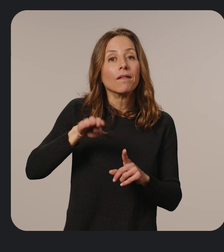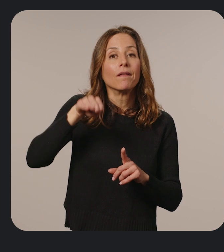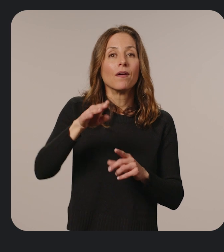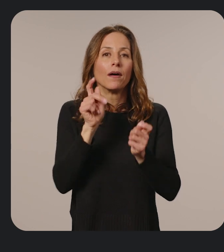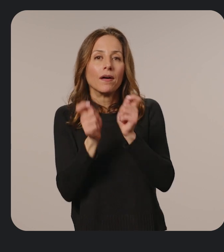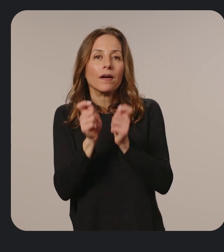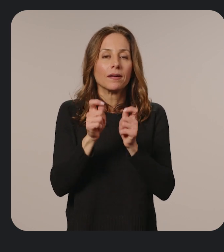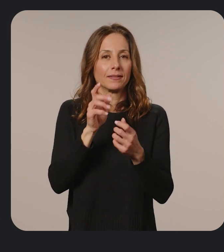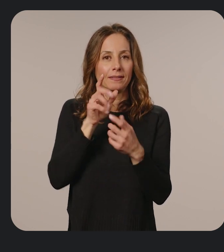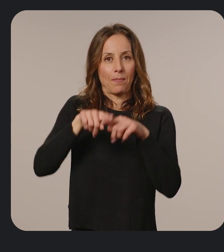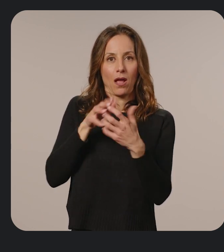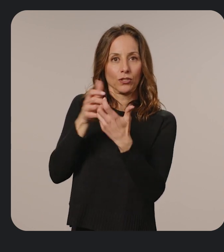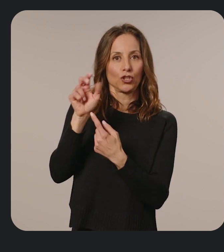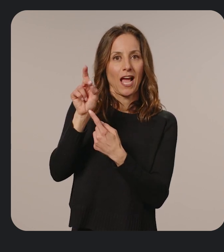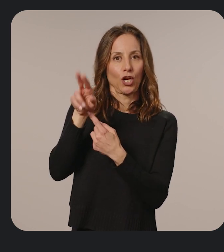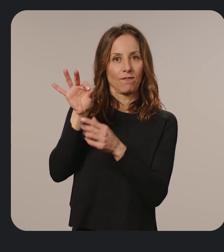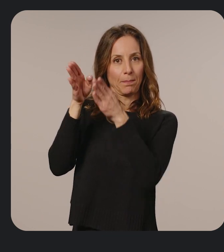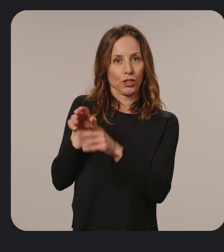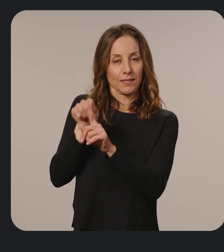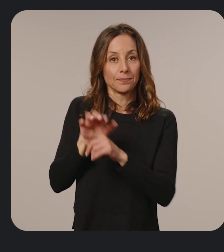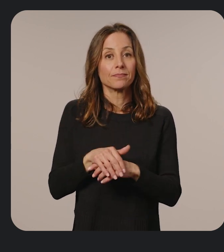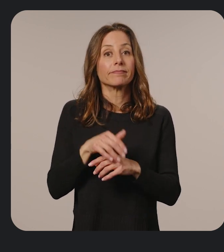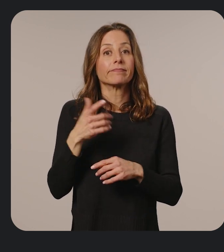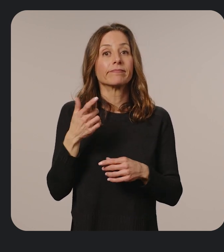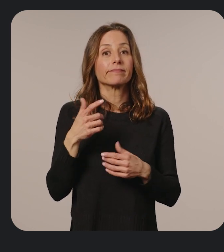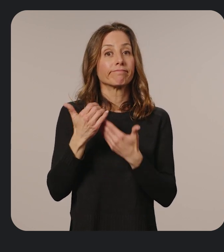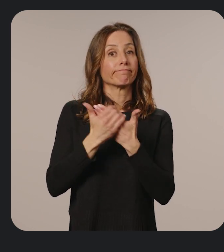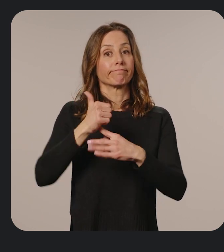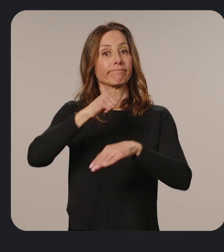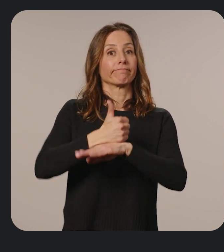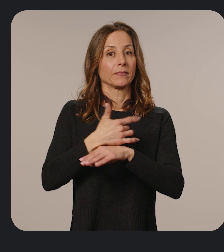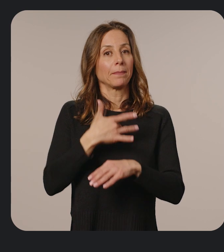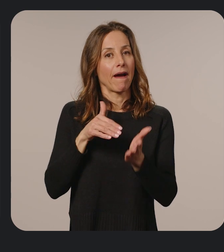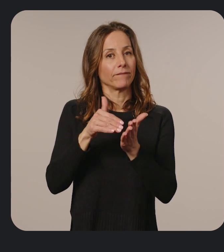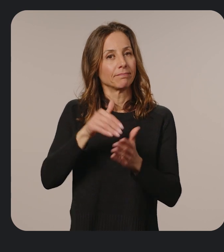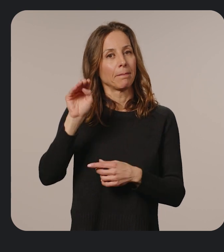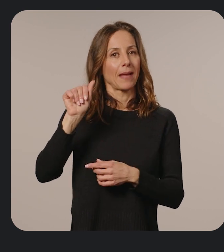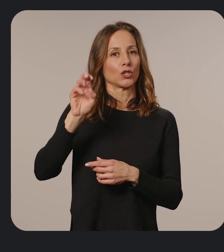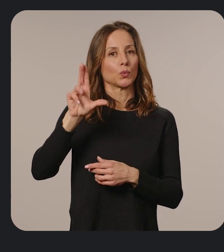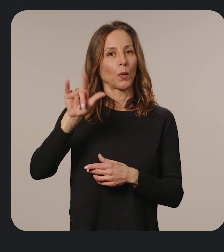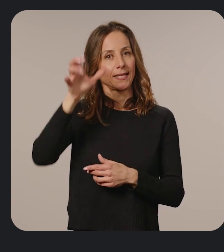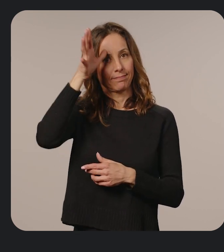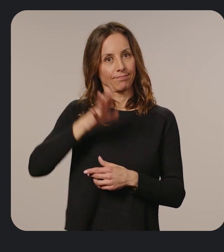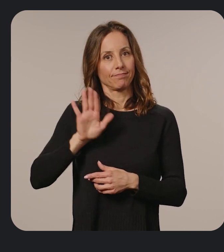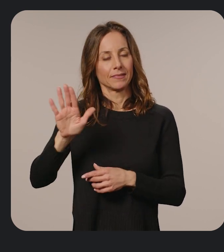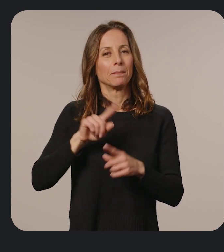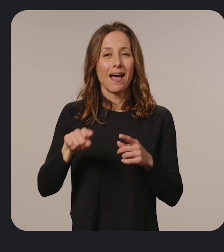words inflect, or change, according to the gender of the person being referred to. The default inflection is often masculine,